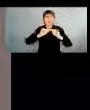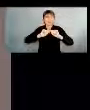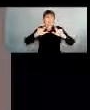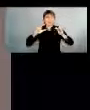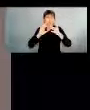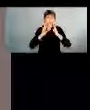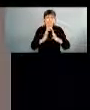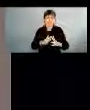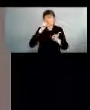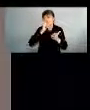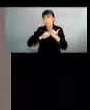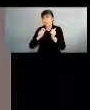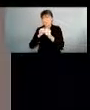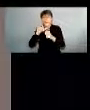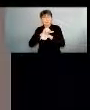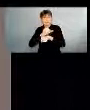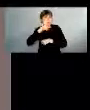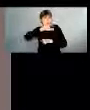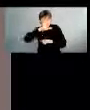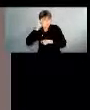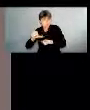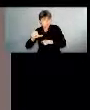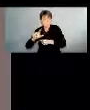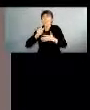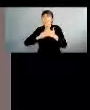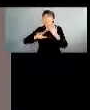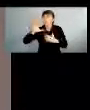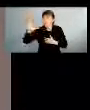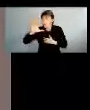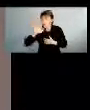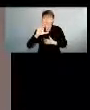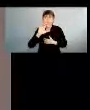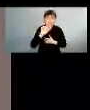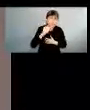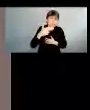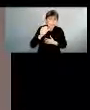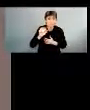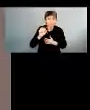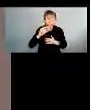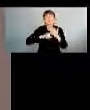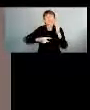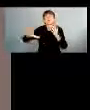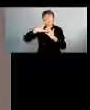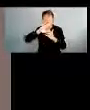regulations, and measures from reliable public health authorities.